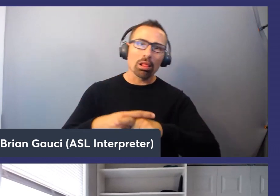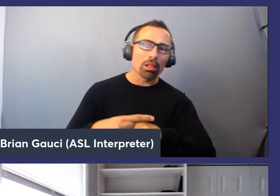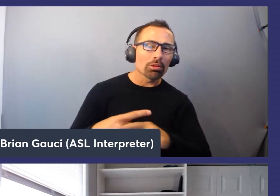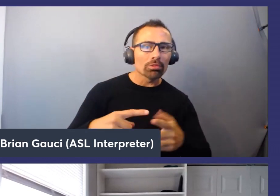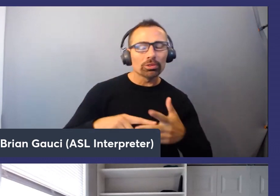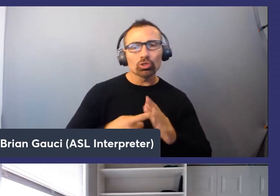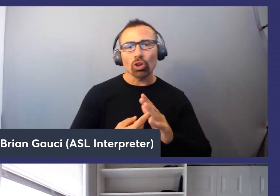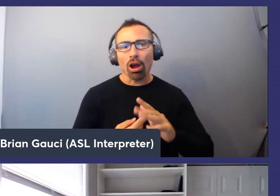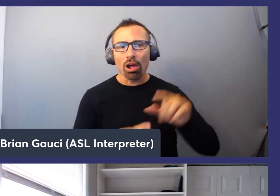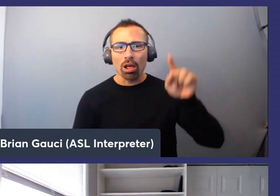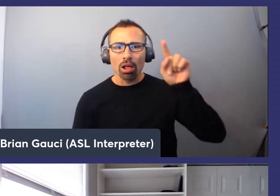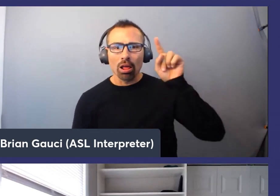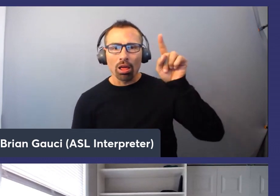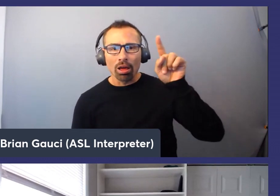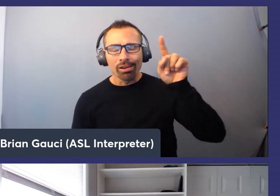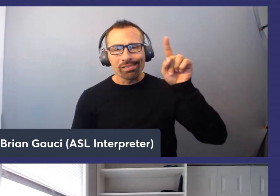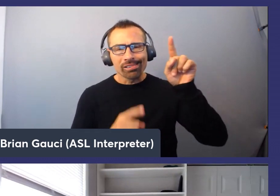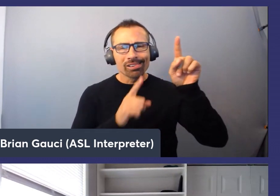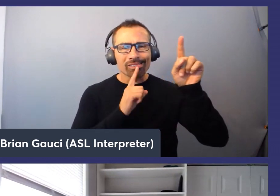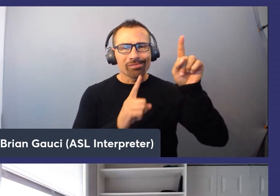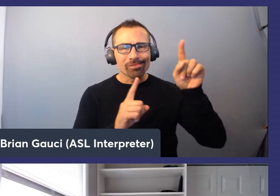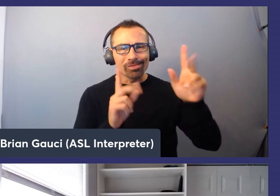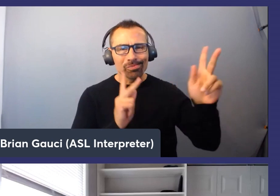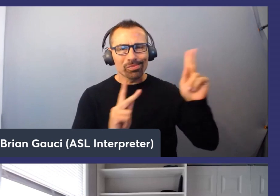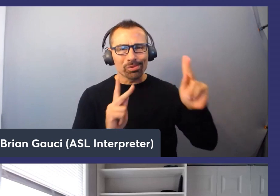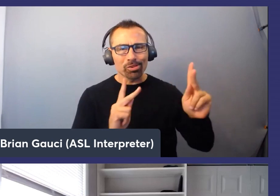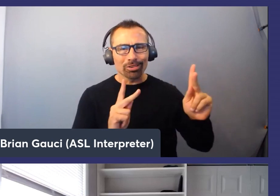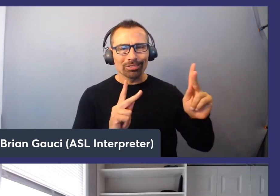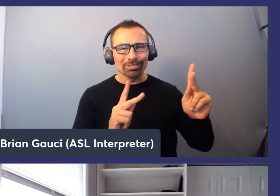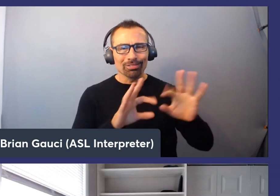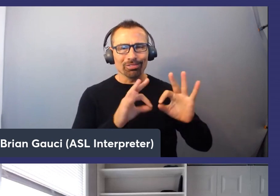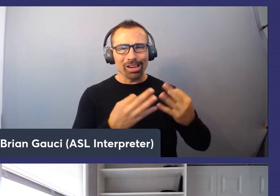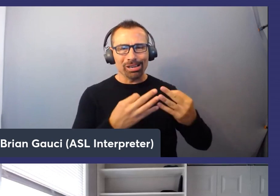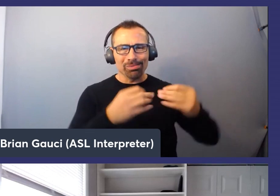real real people's family trees are very complex,